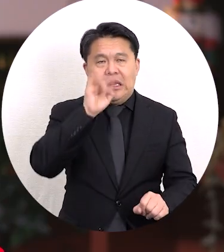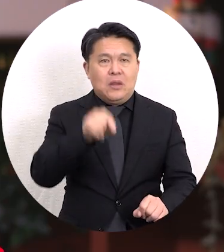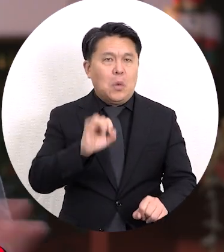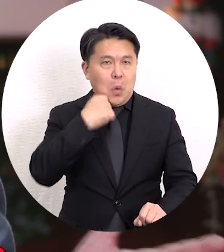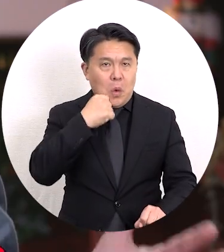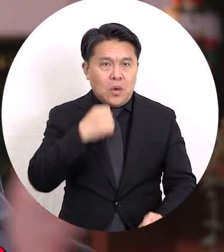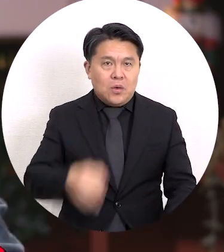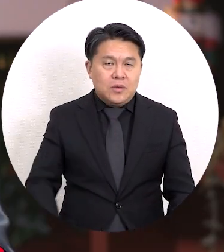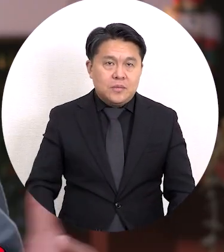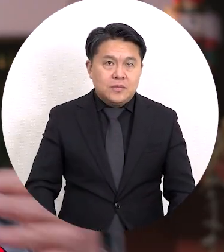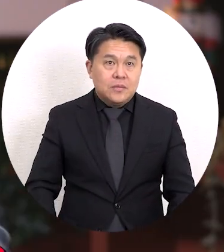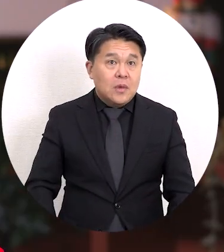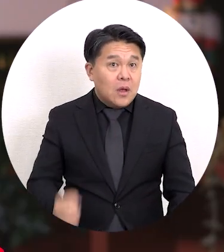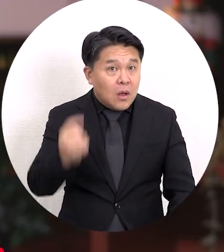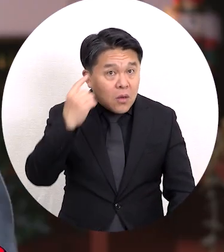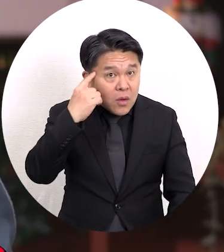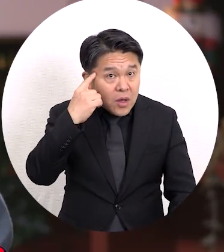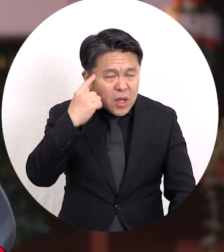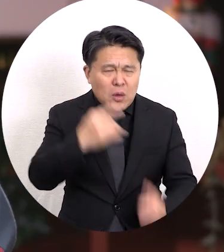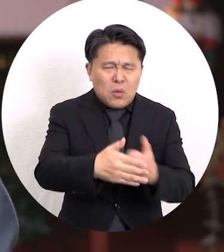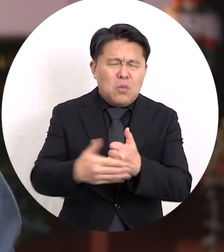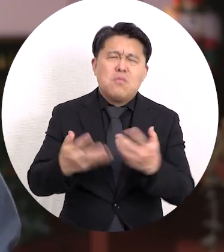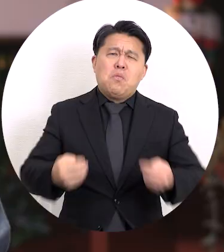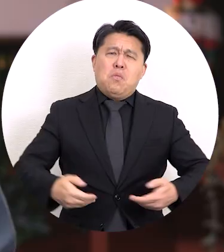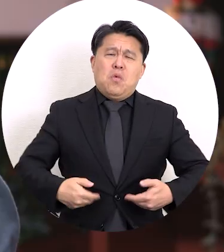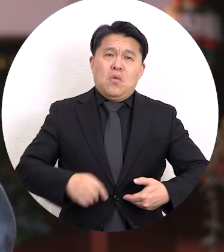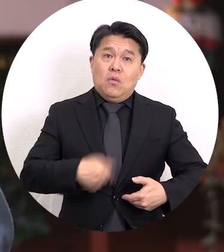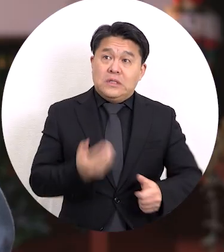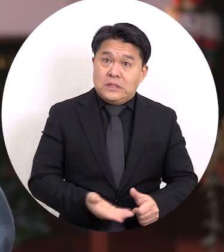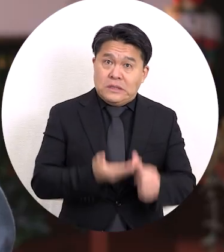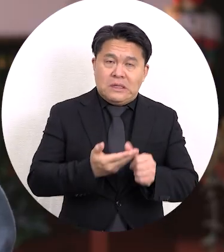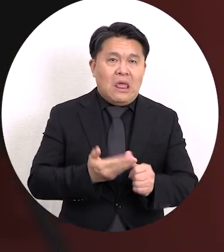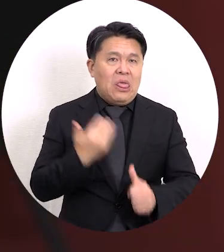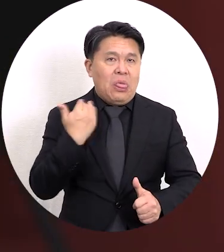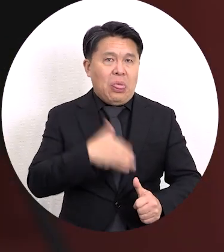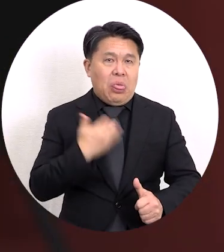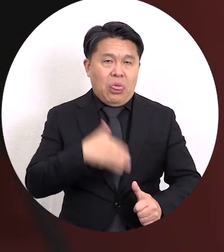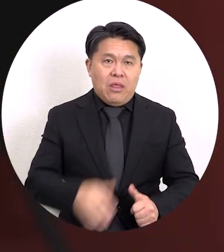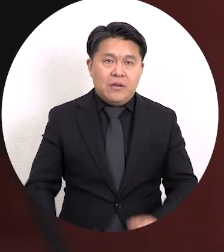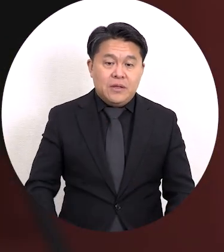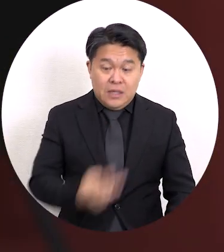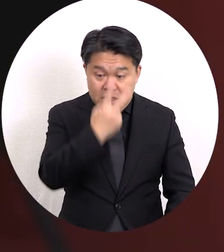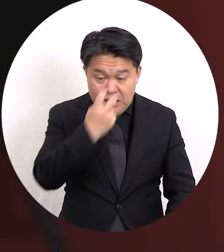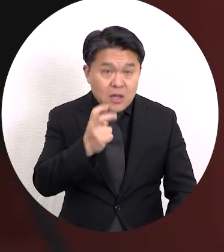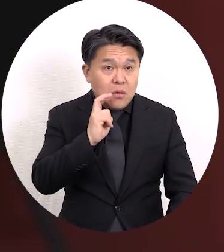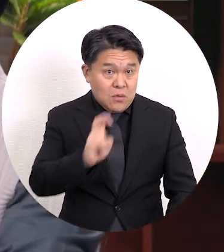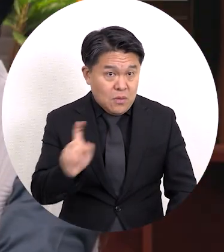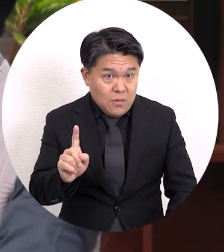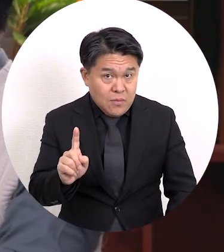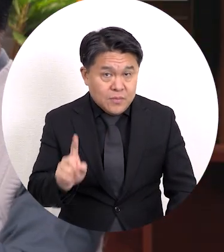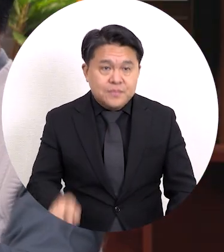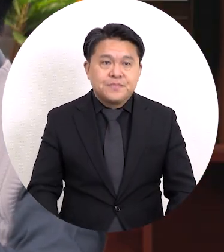This is because a baby requires so much help, and it is impossible to raise them alone. Lullabies might very well have been